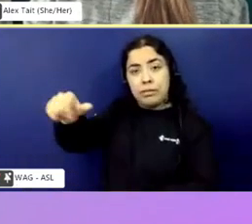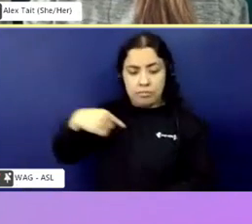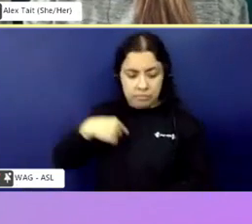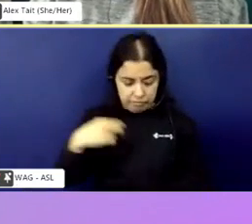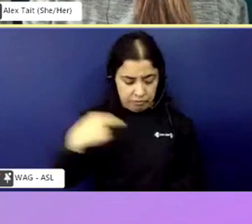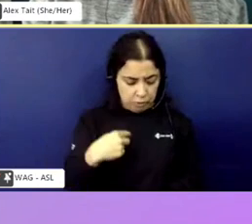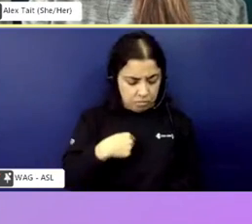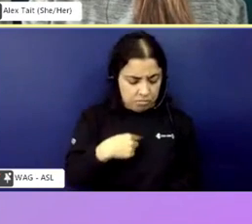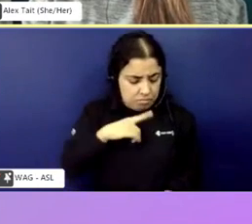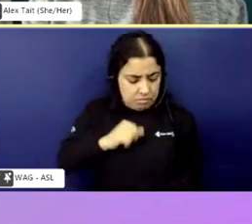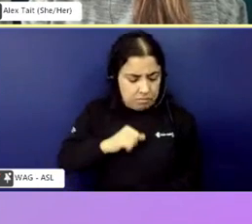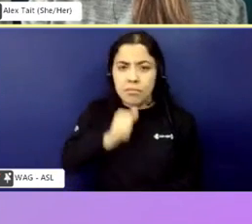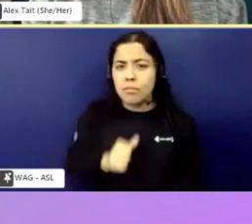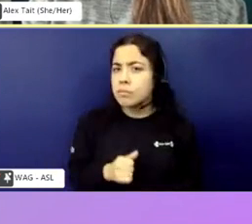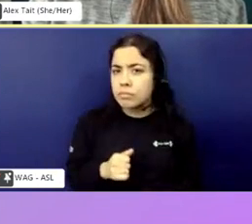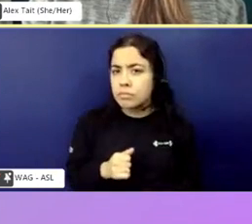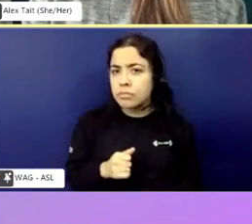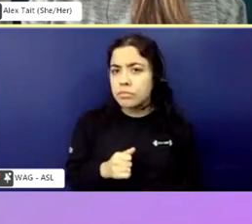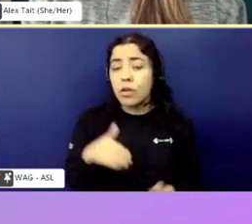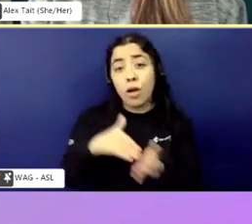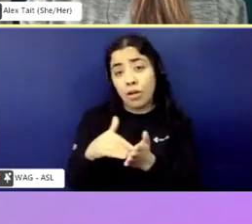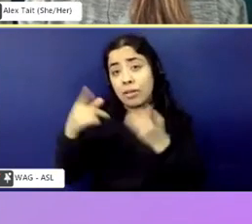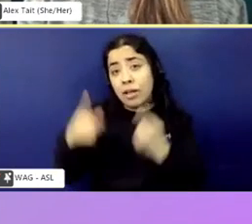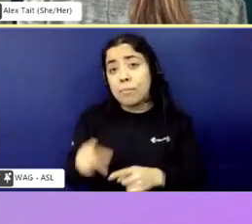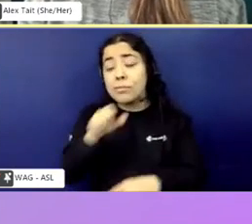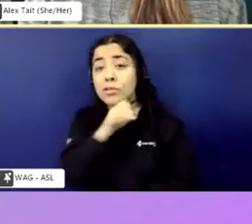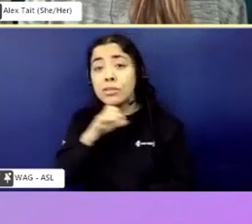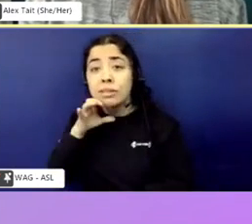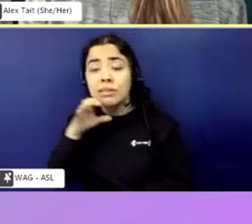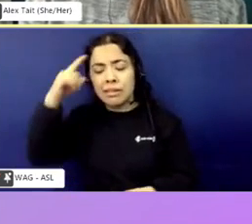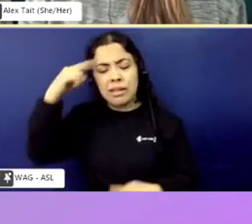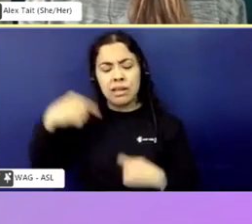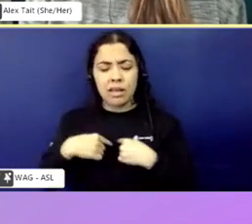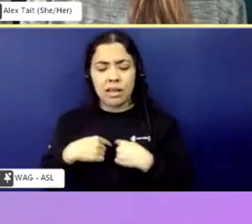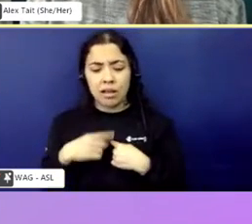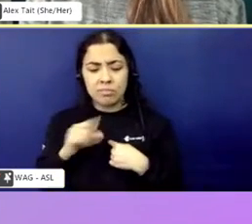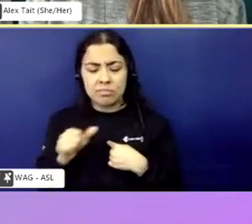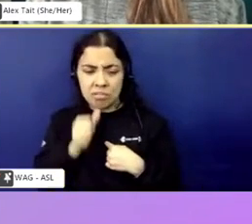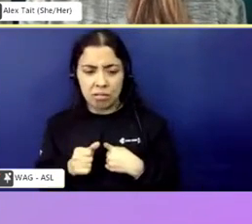older adults are classified as disabled do not consider themselves disabled. Interestingly, of a lot